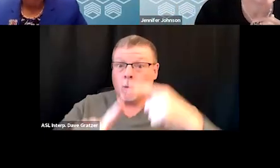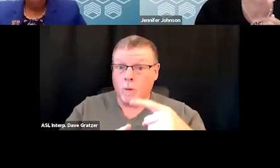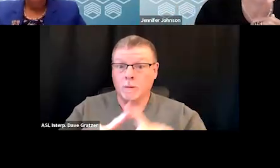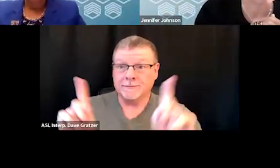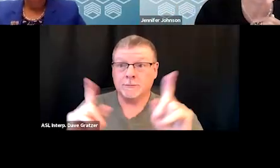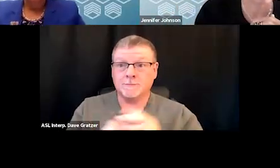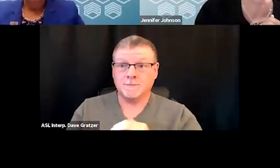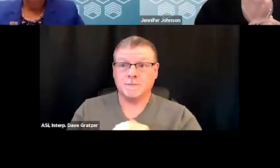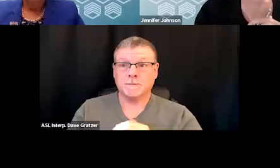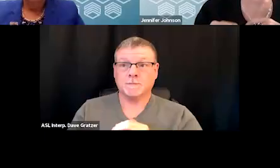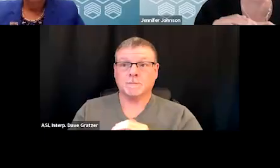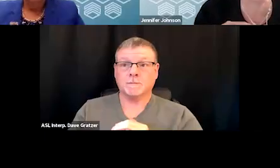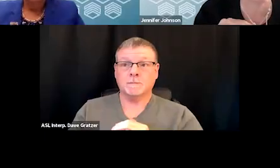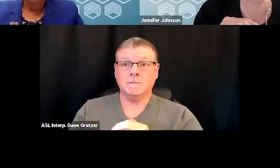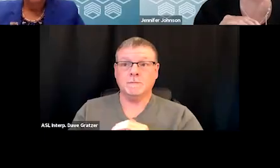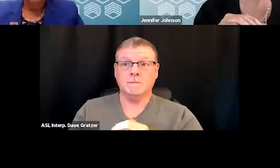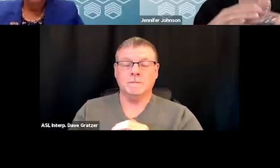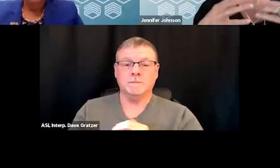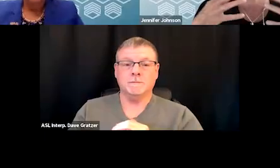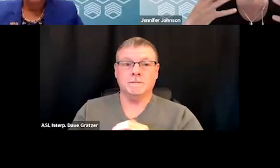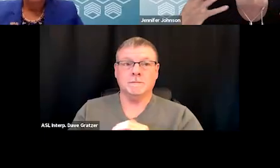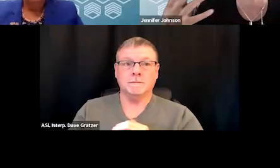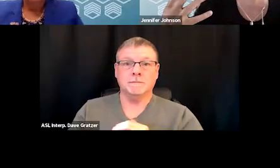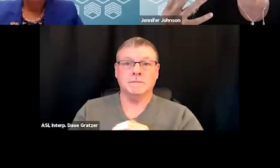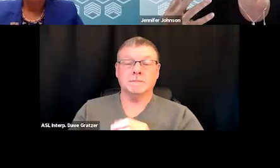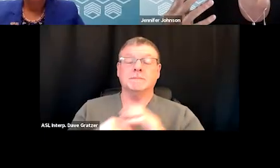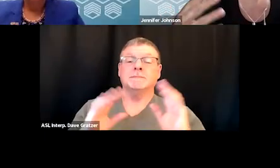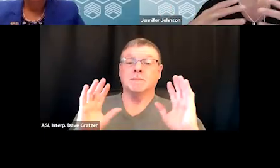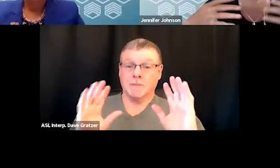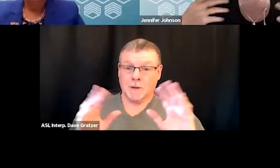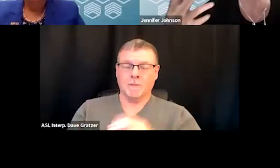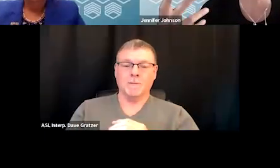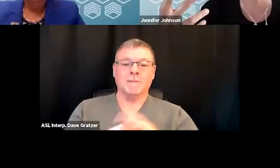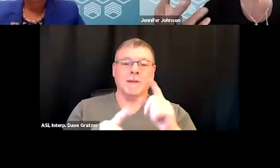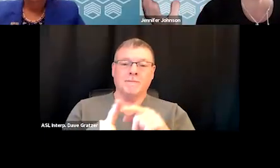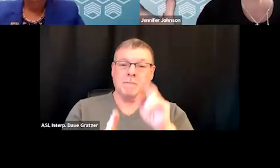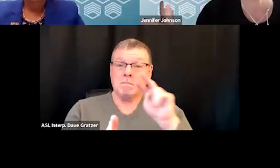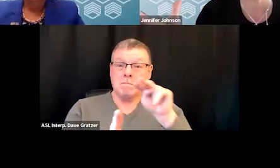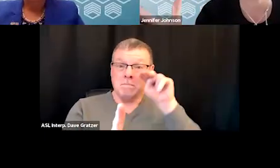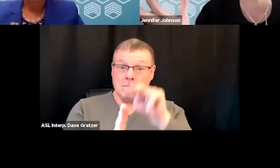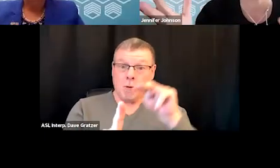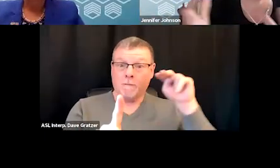Um, so from the point of view, the reason that I, I focus here on the